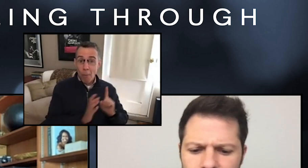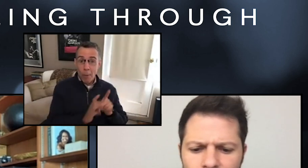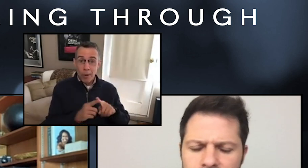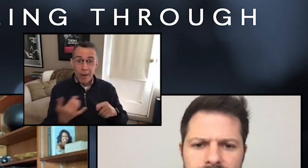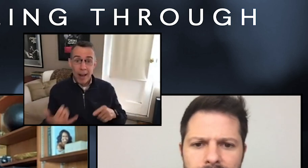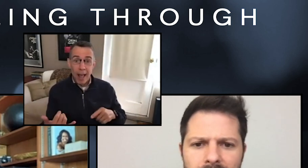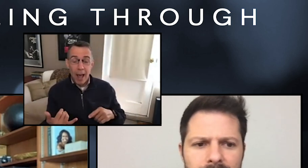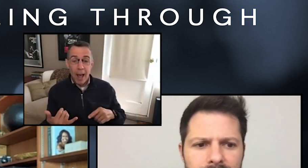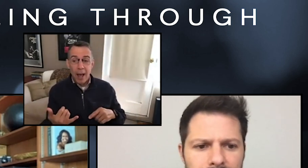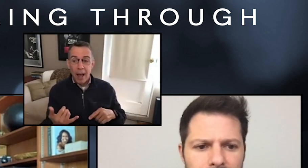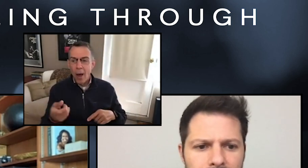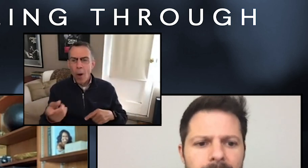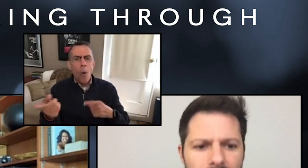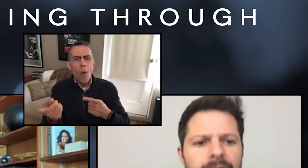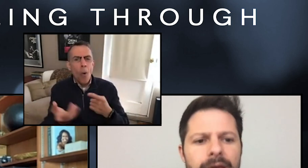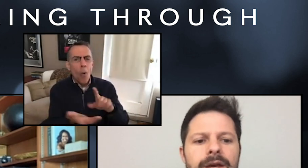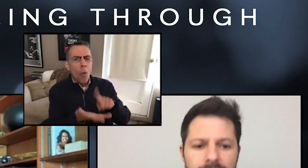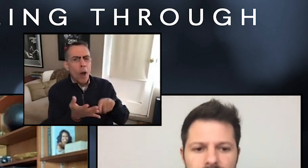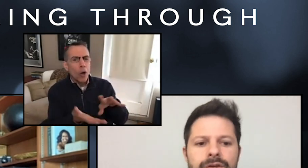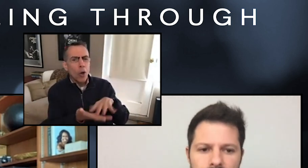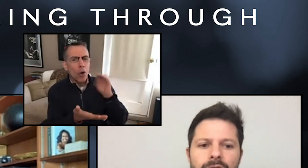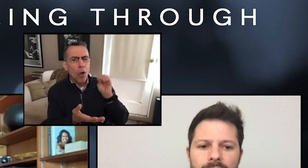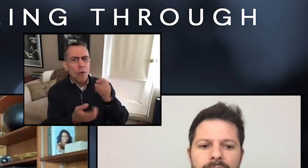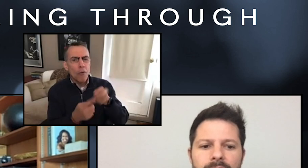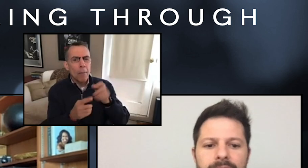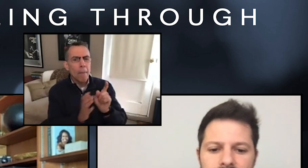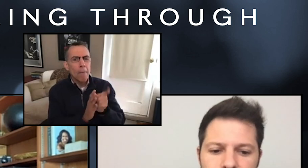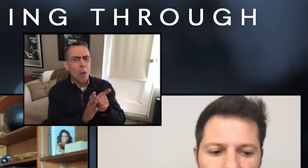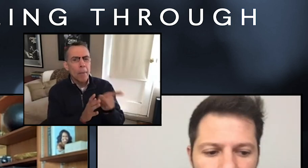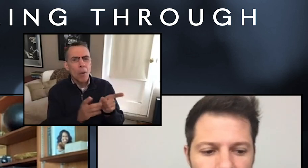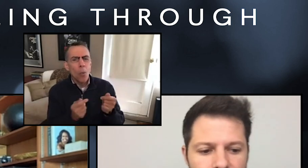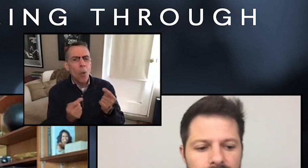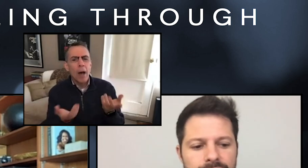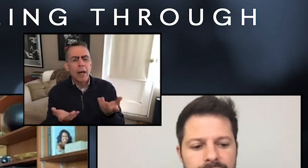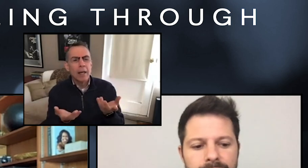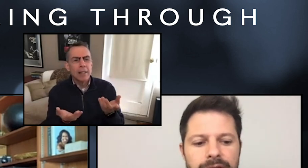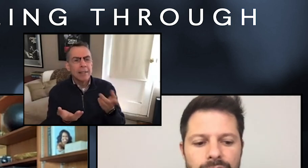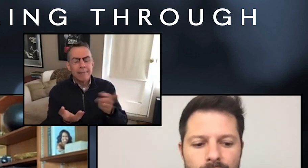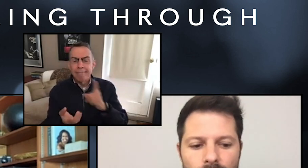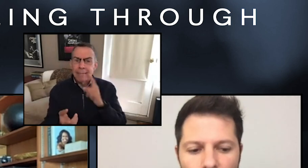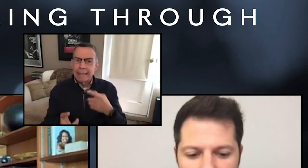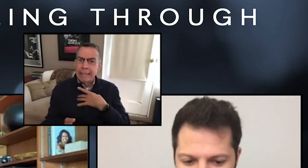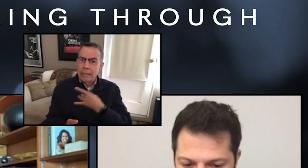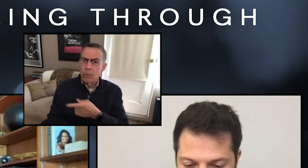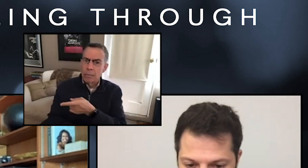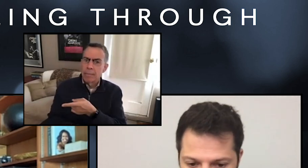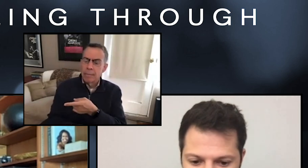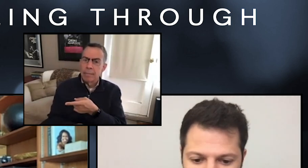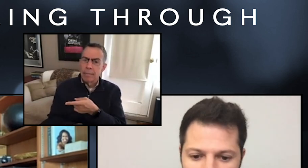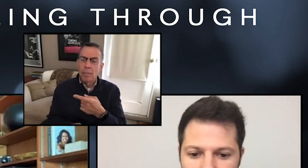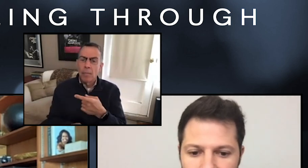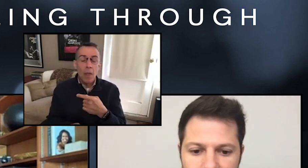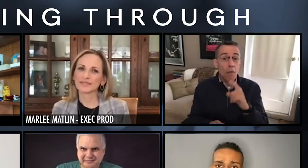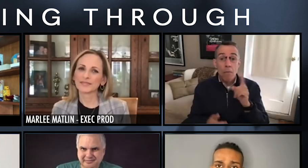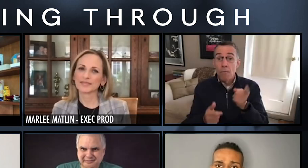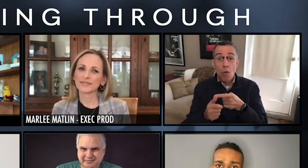Colman: What was inspiring you in that moment? What was being gained for you in that moment? Doug: You know, it's interesting because how I would first describe it is that I